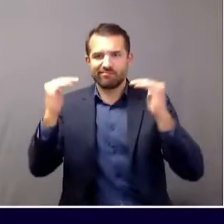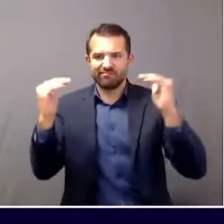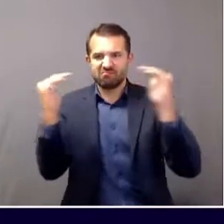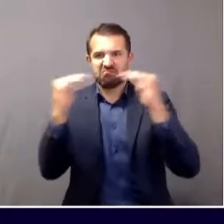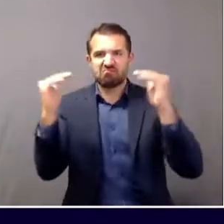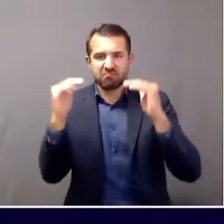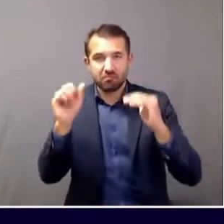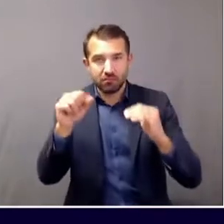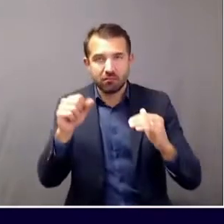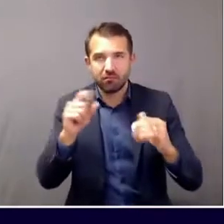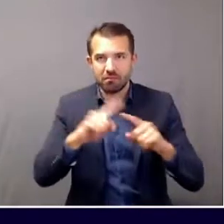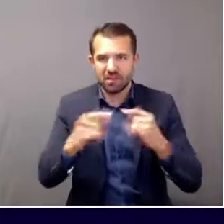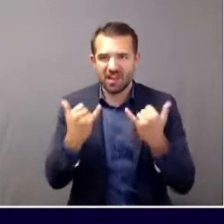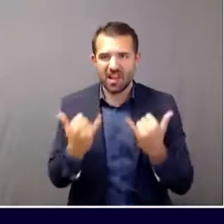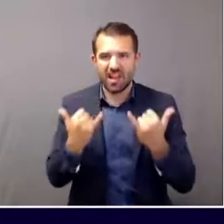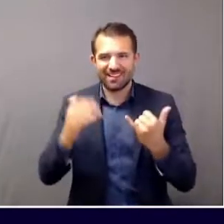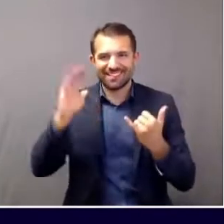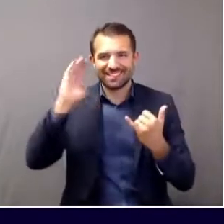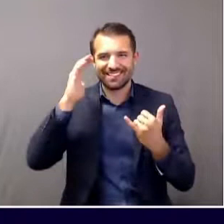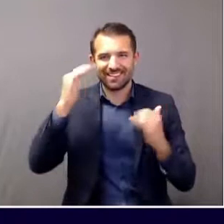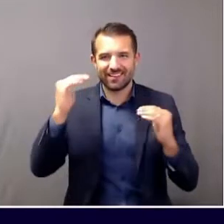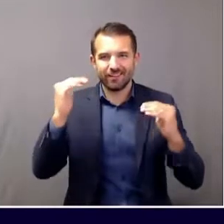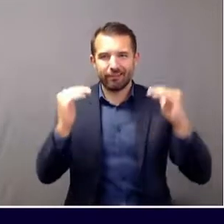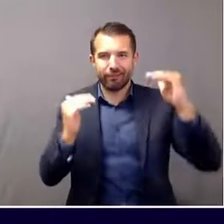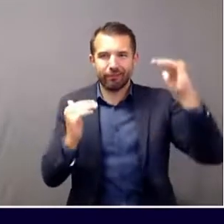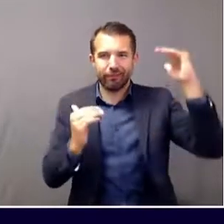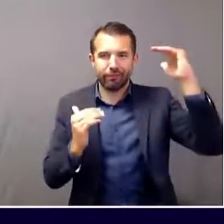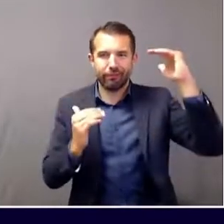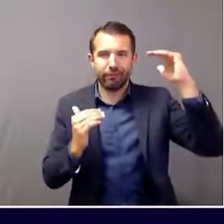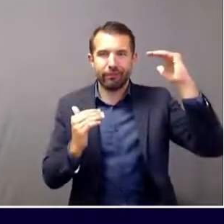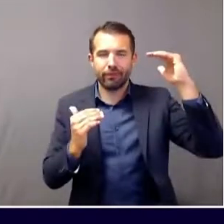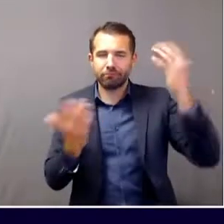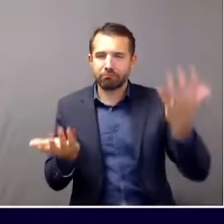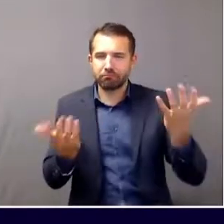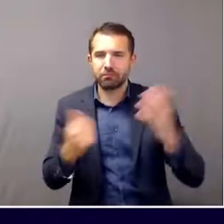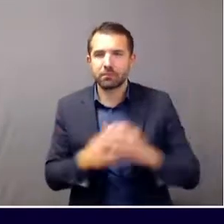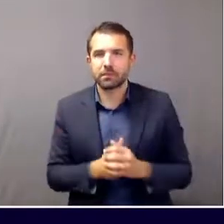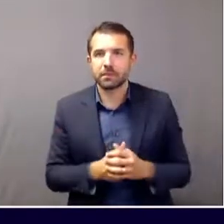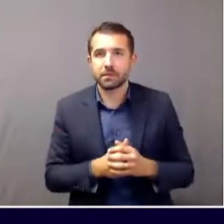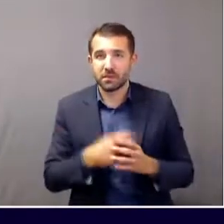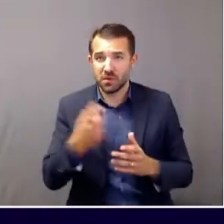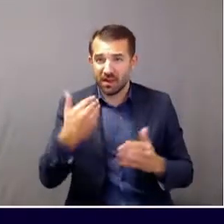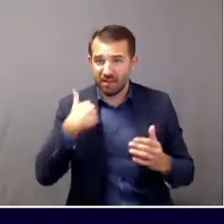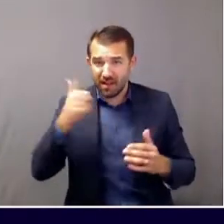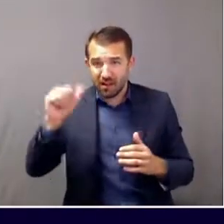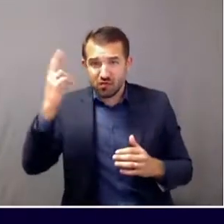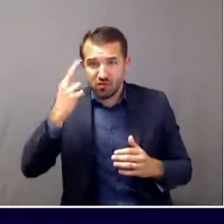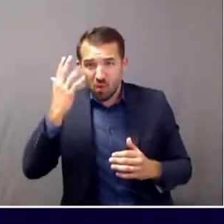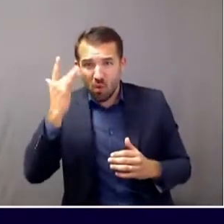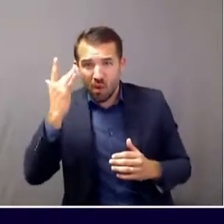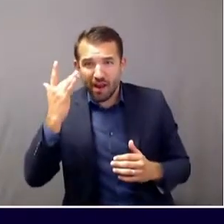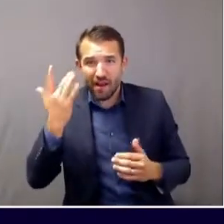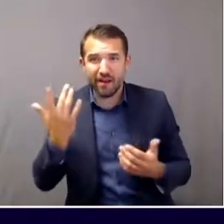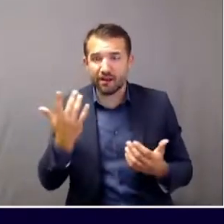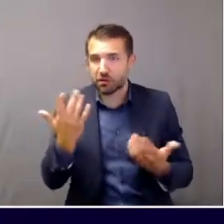do you have an explanation for